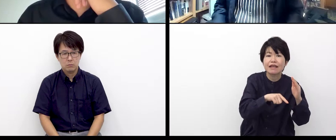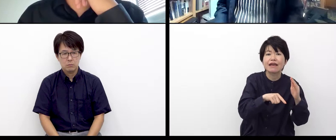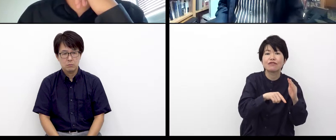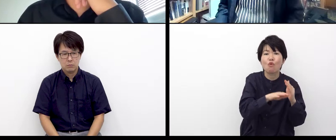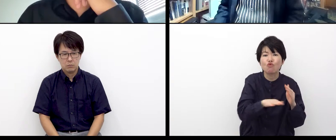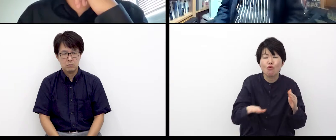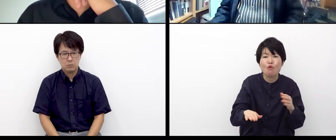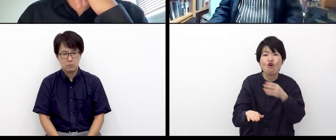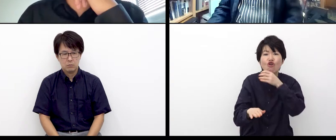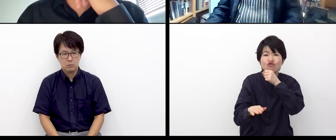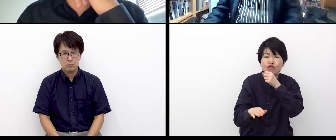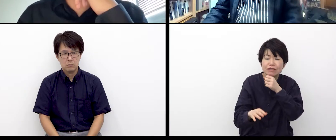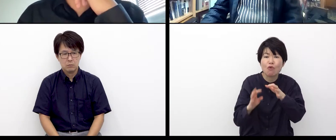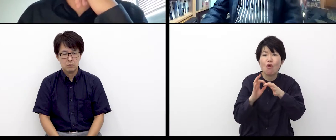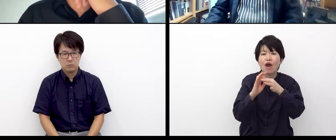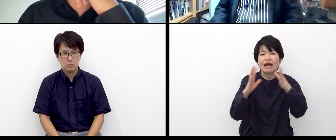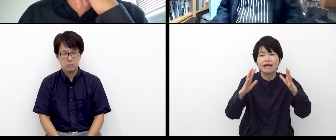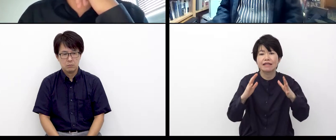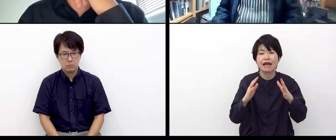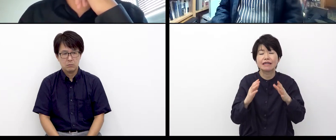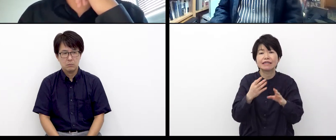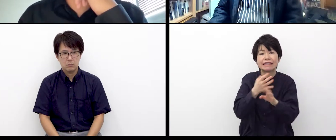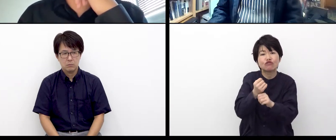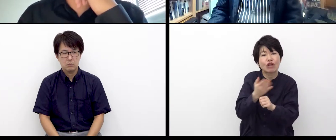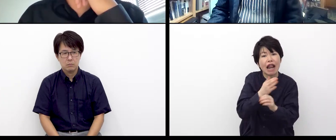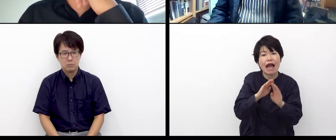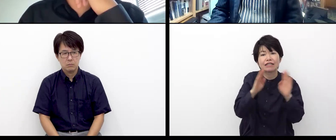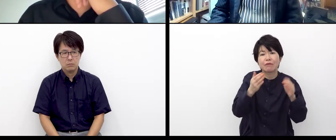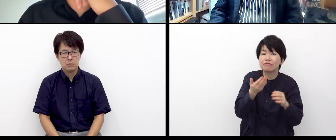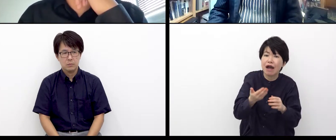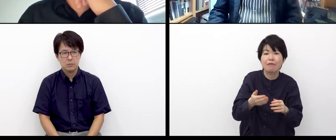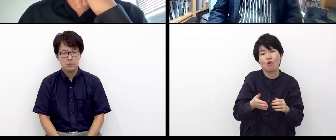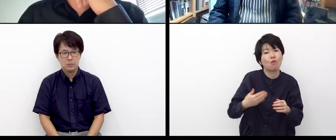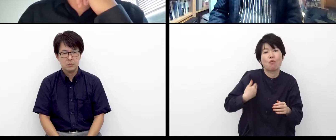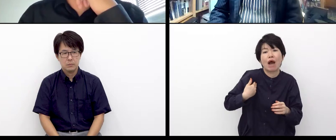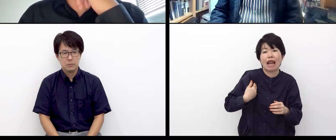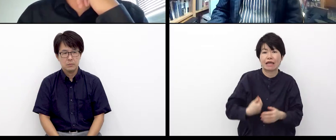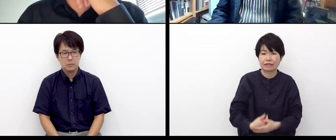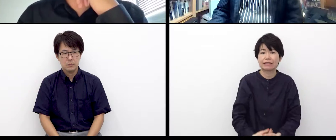and anytime at any ages.